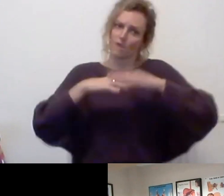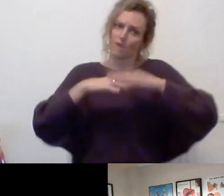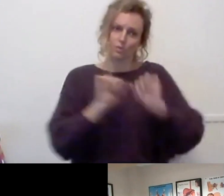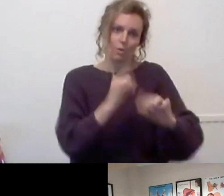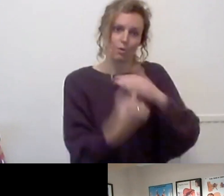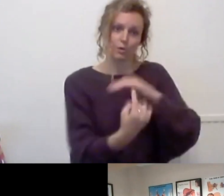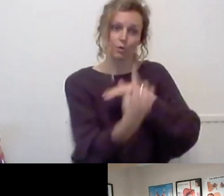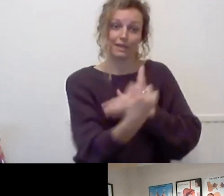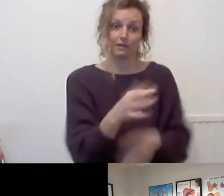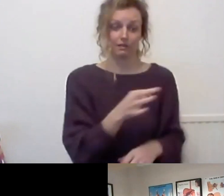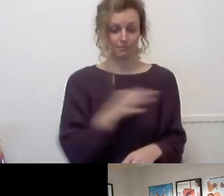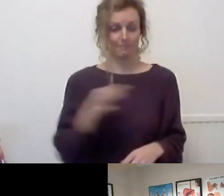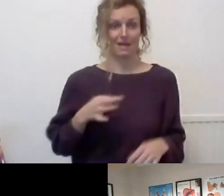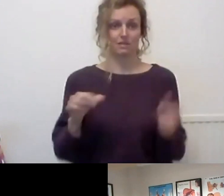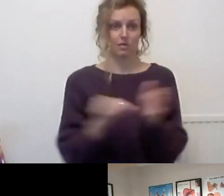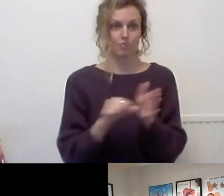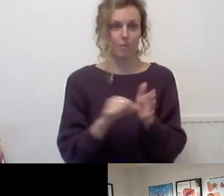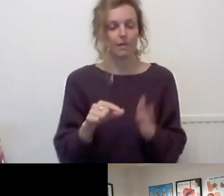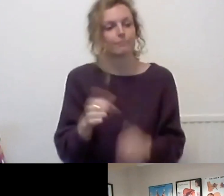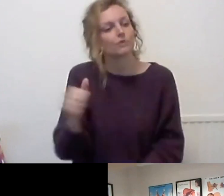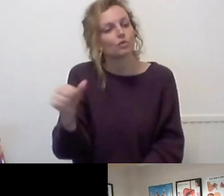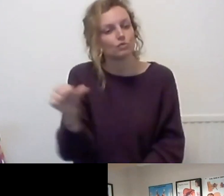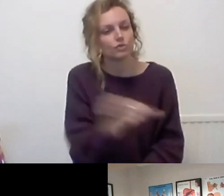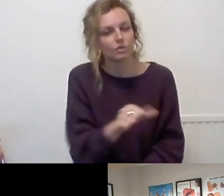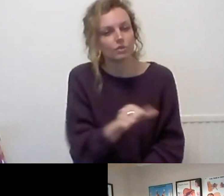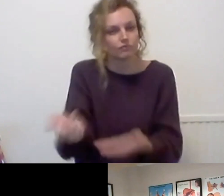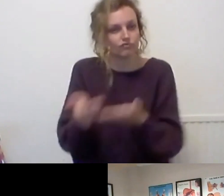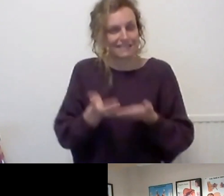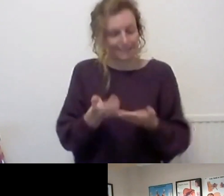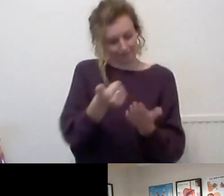a phone call or a text from your practice. Or you might get your letter from the from the government